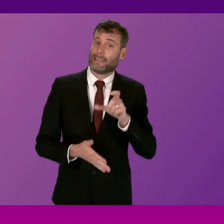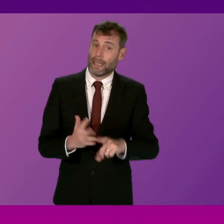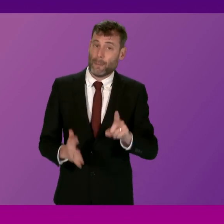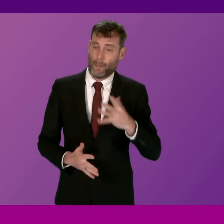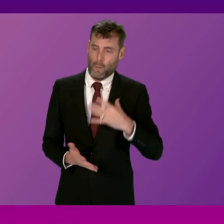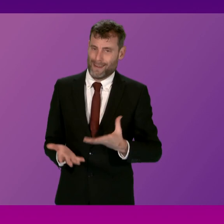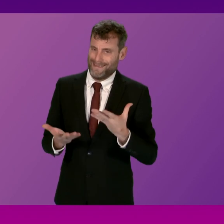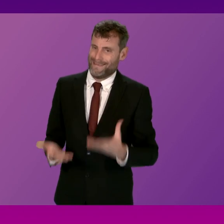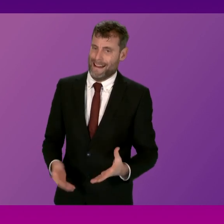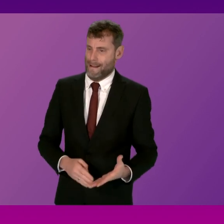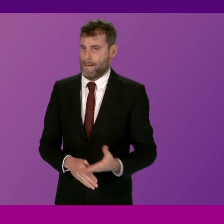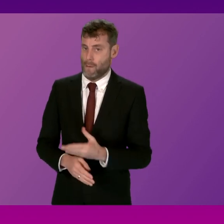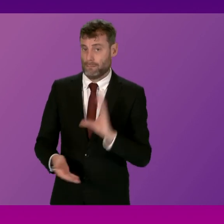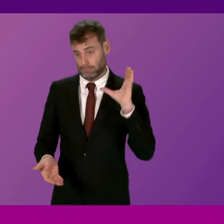in order to make the progress that they hope to see.